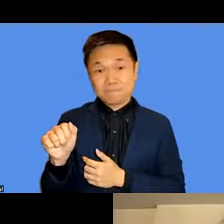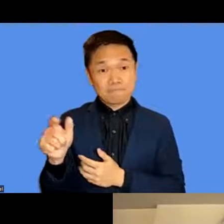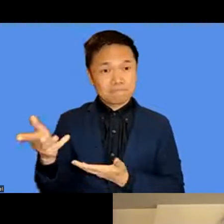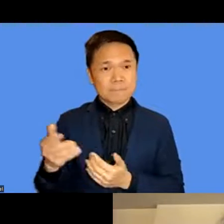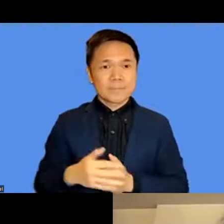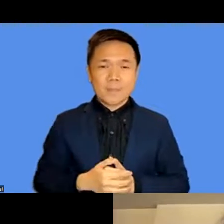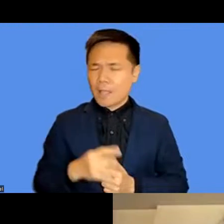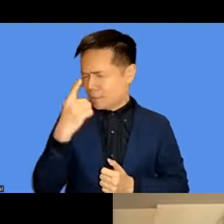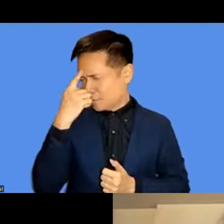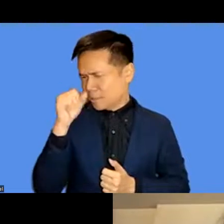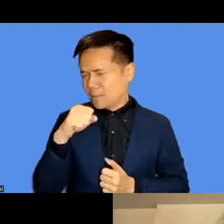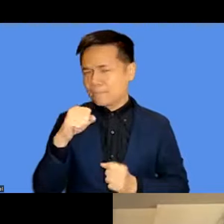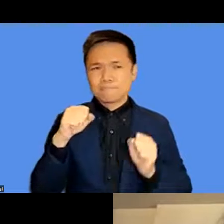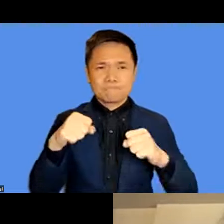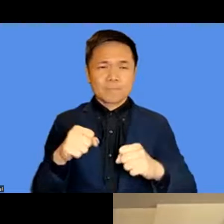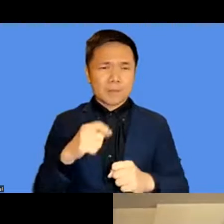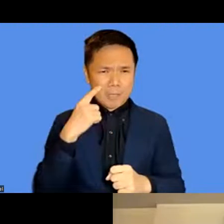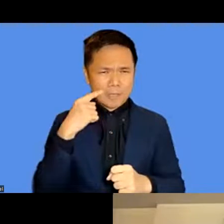I think it's an ethical issue.